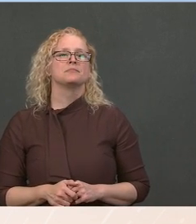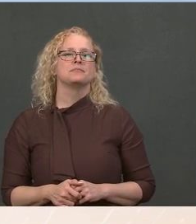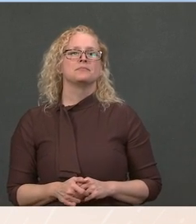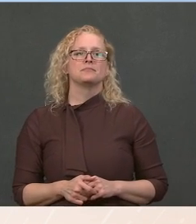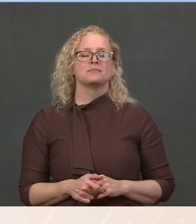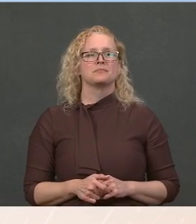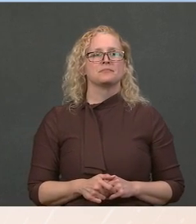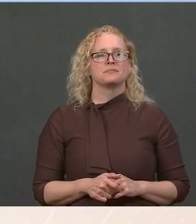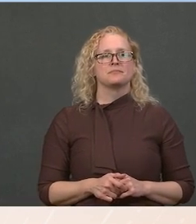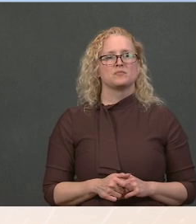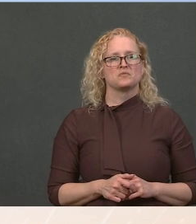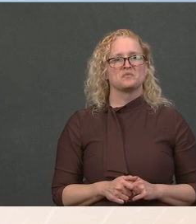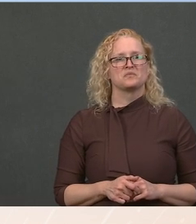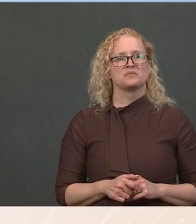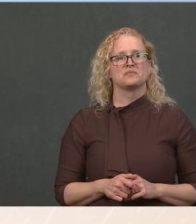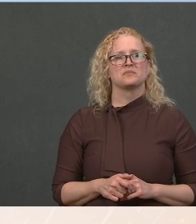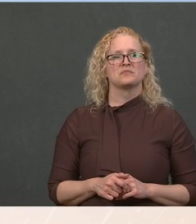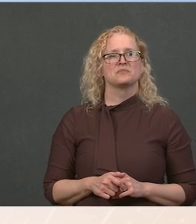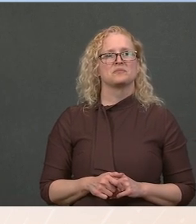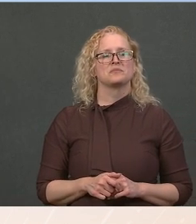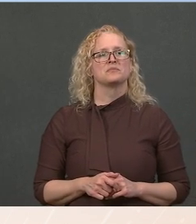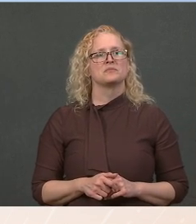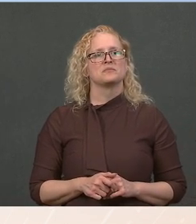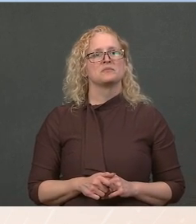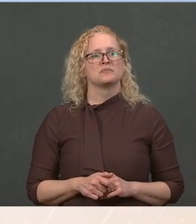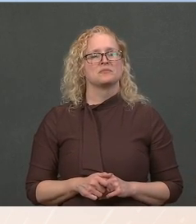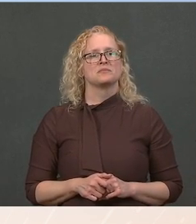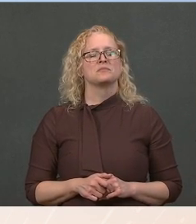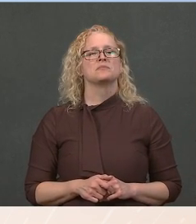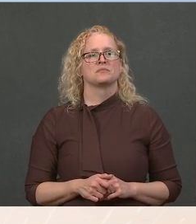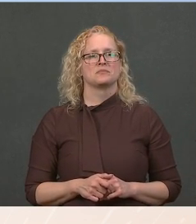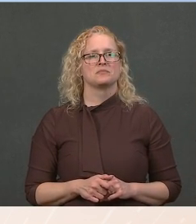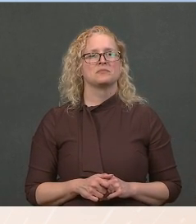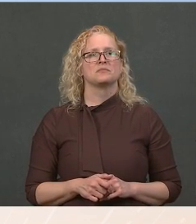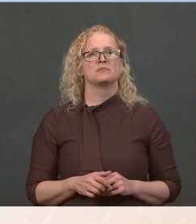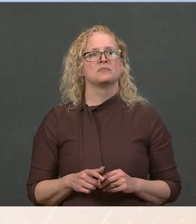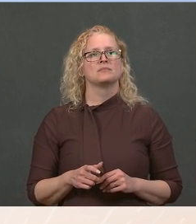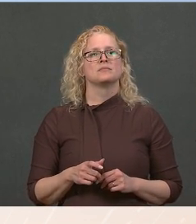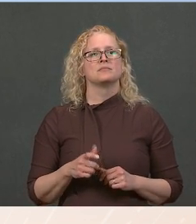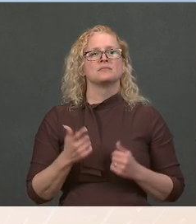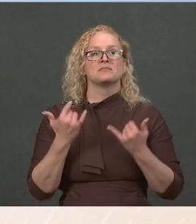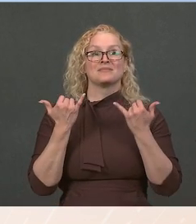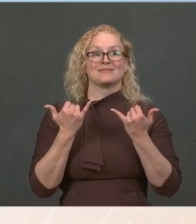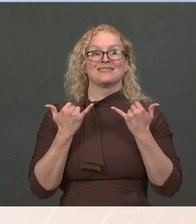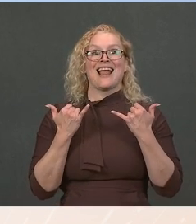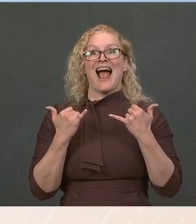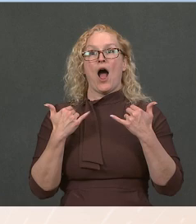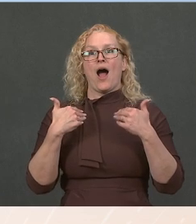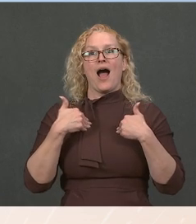that if they don't have things like a CBO score and some reassurances about the fiscal boundaries